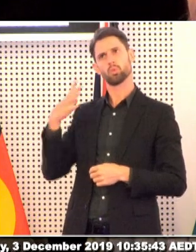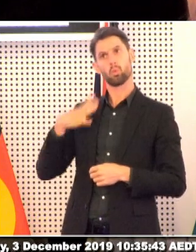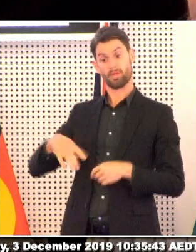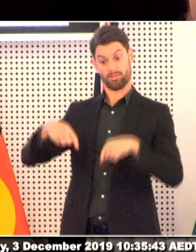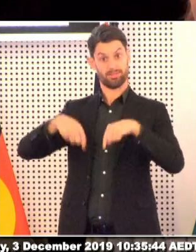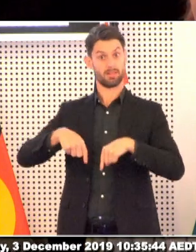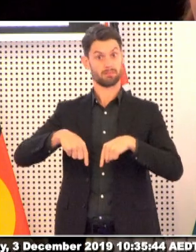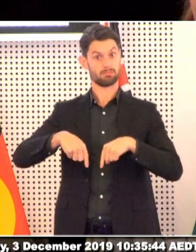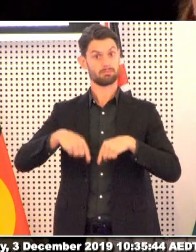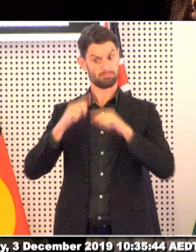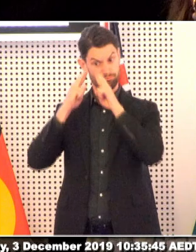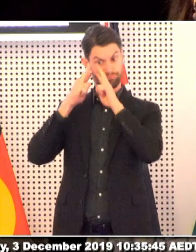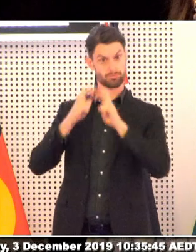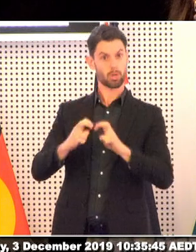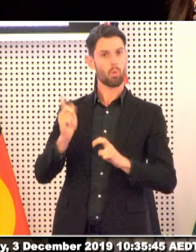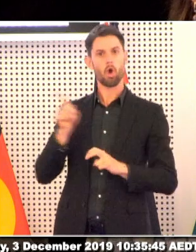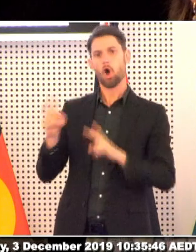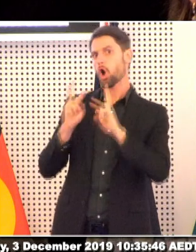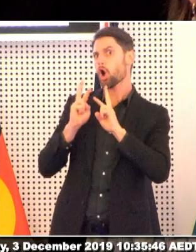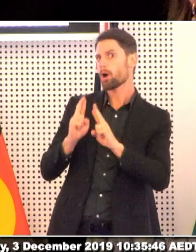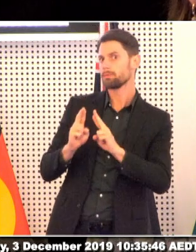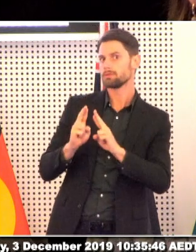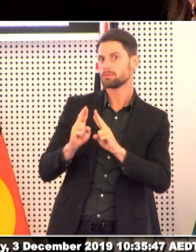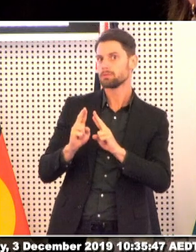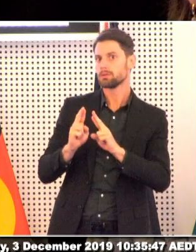terms of access to housing for people with disability?